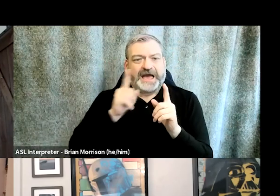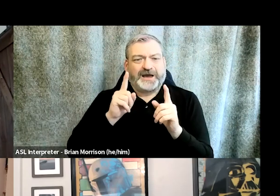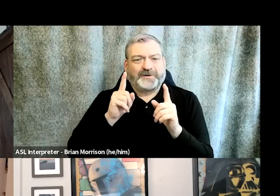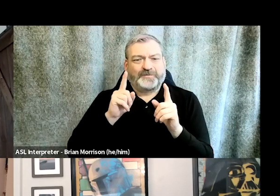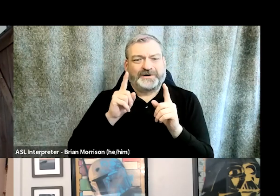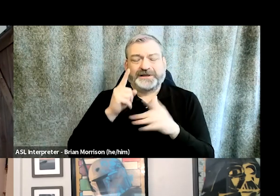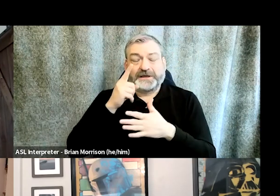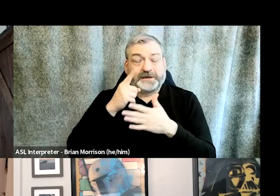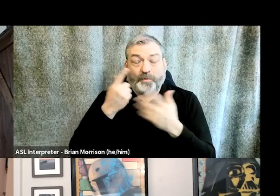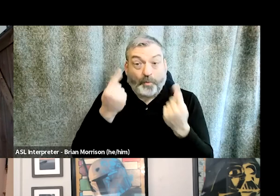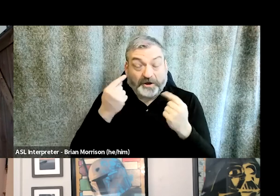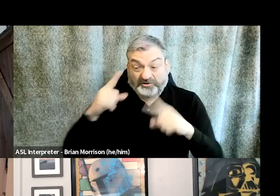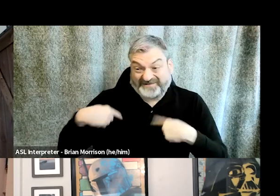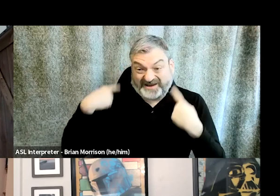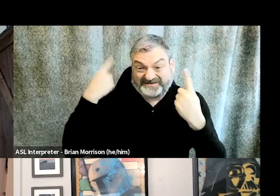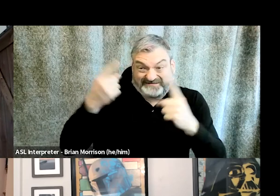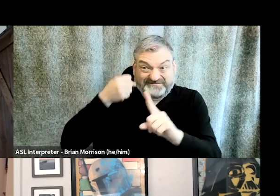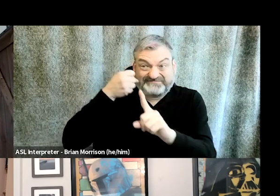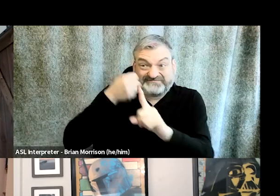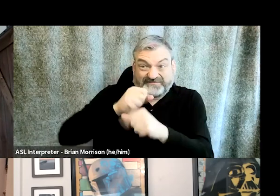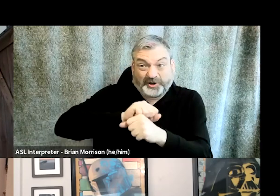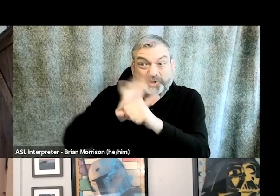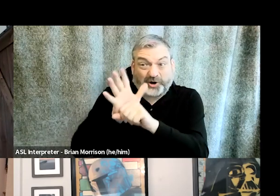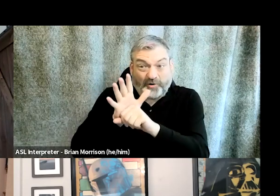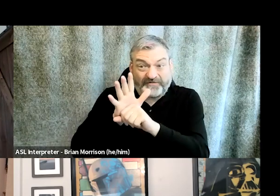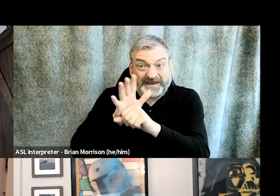We're really honored to be your help. Thank you so, so much.